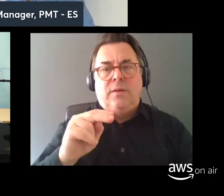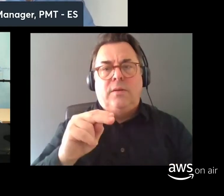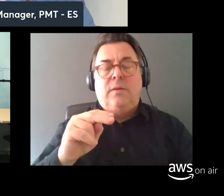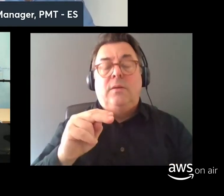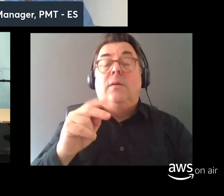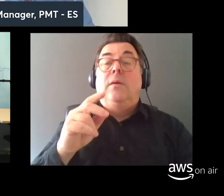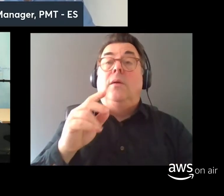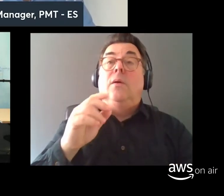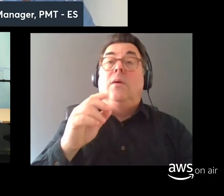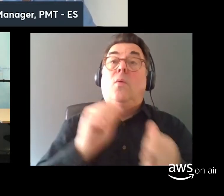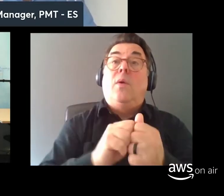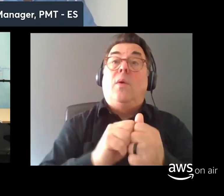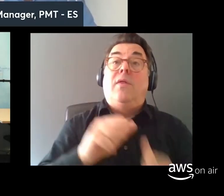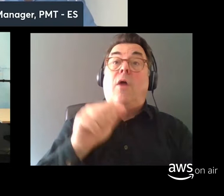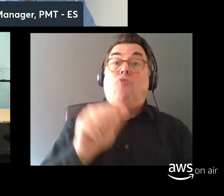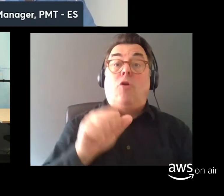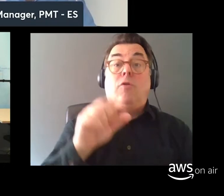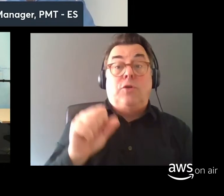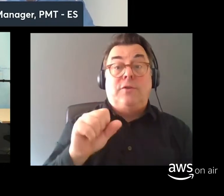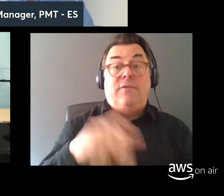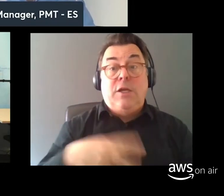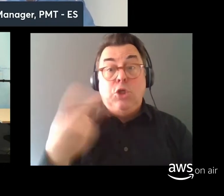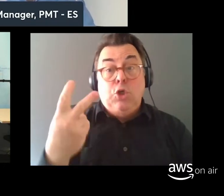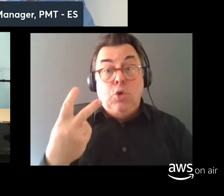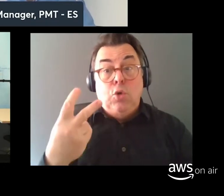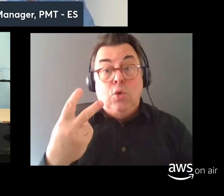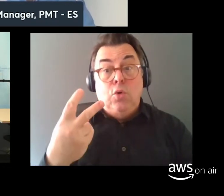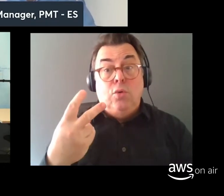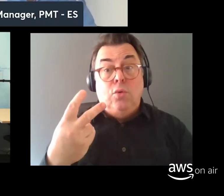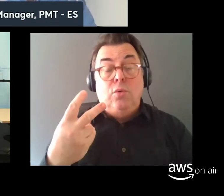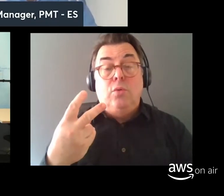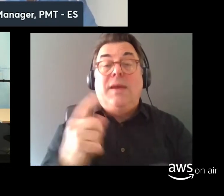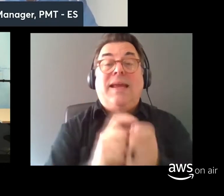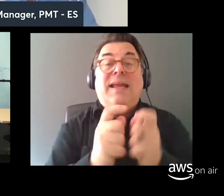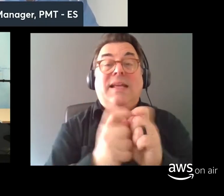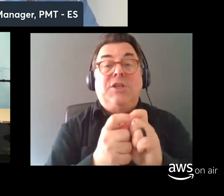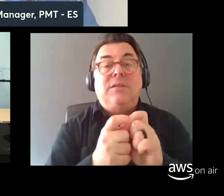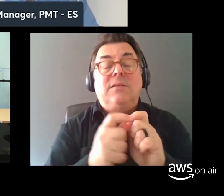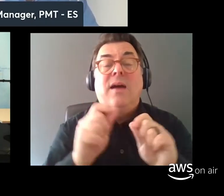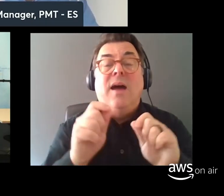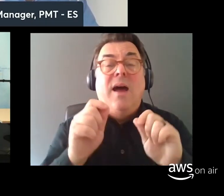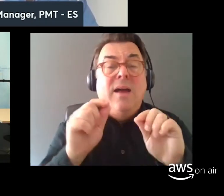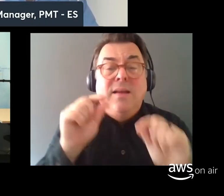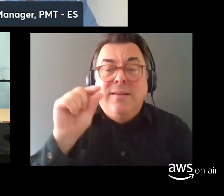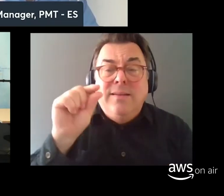With Aurora Serverless v2, we are able to adjust capacity in as little as half an ACU,